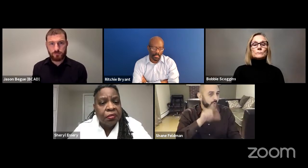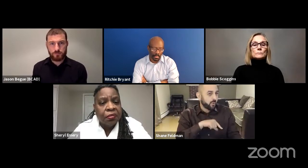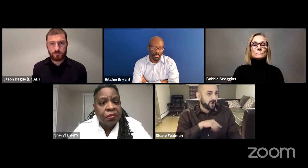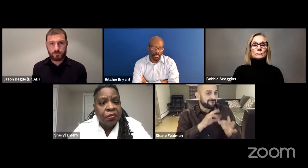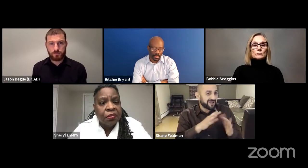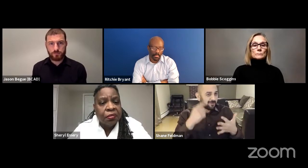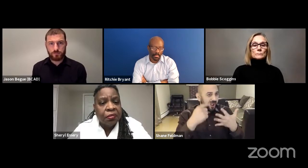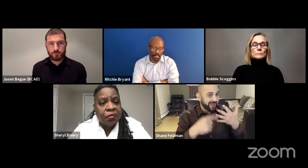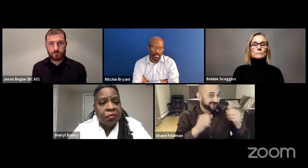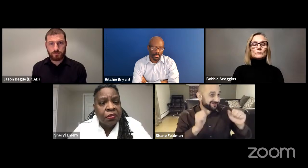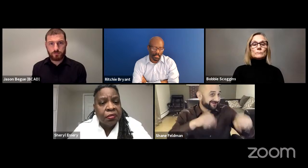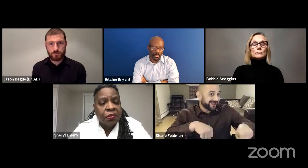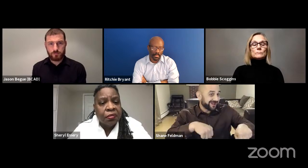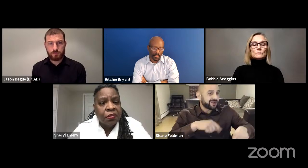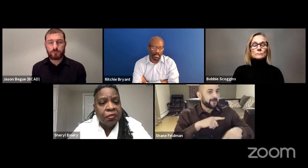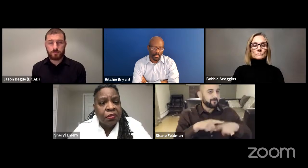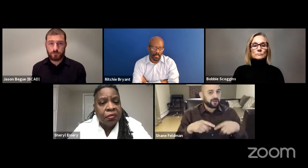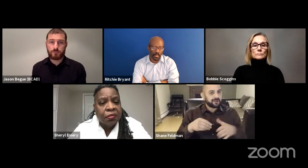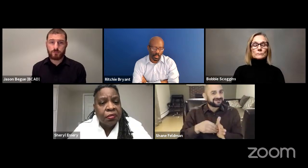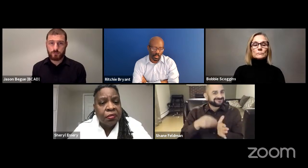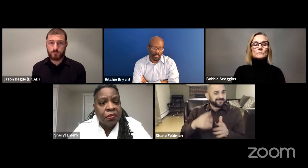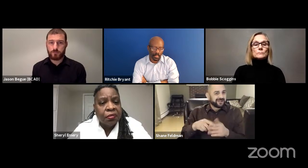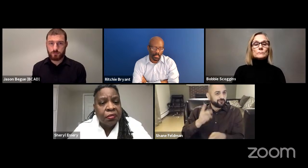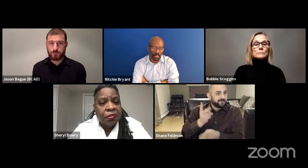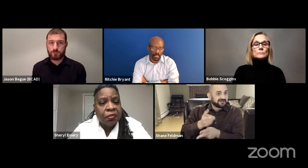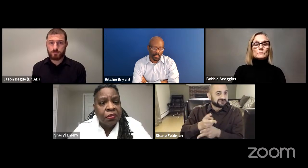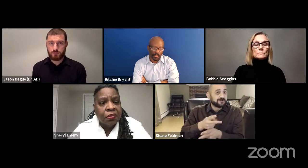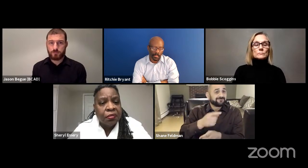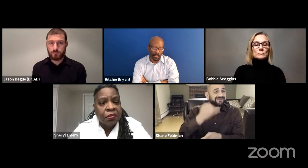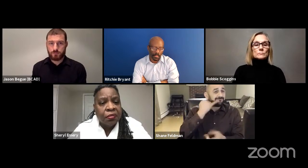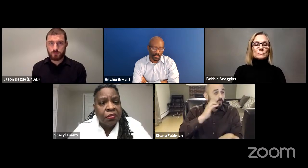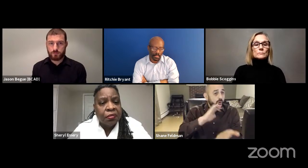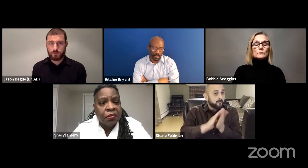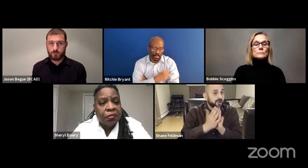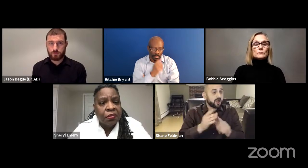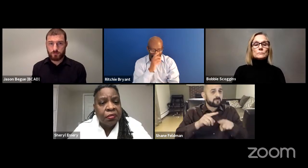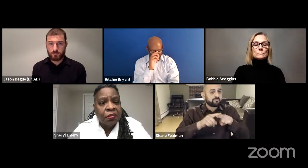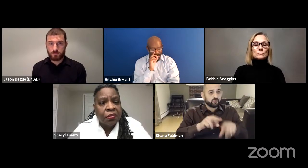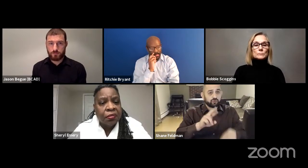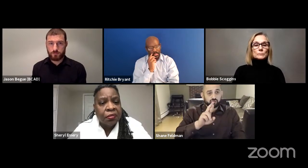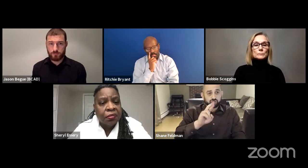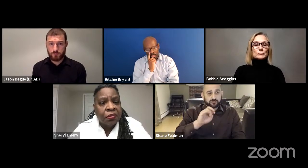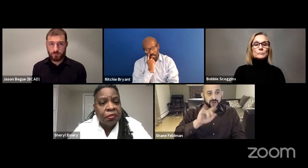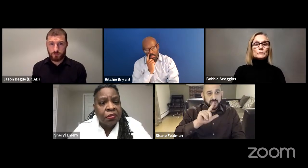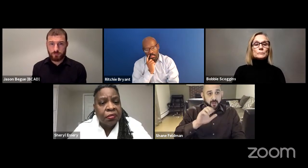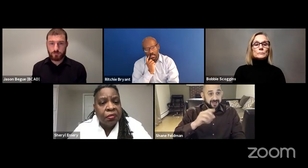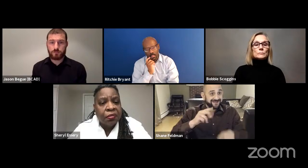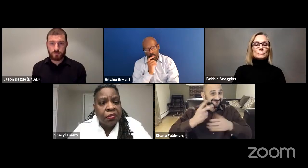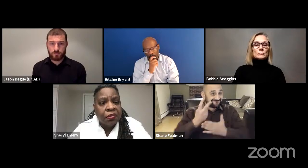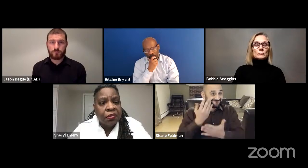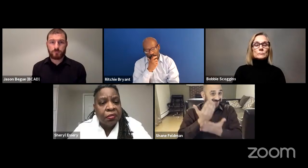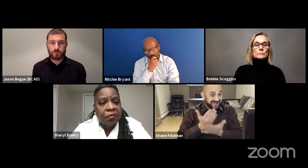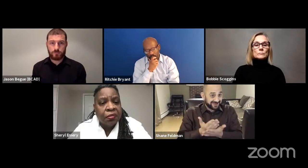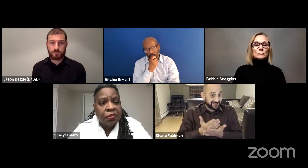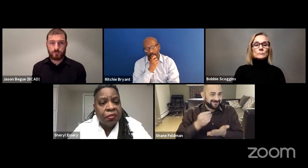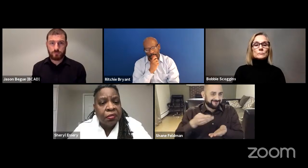of that is you get to decide your own standards and you get to decide what qualified means.